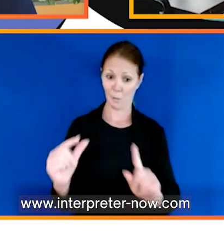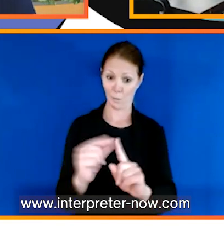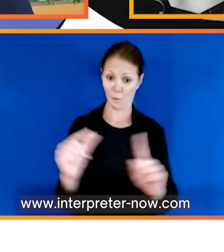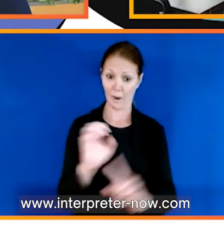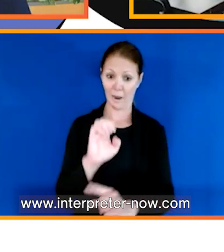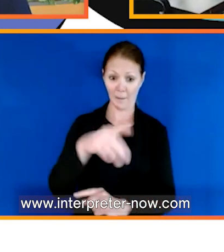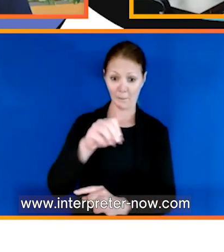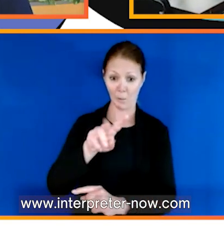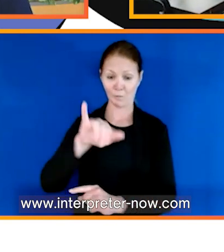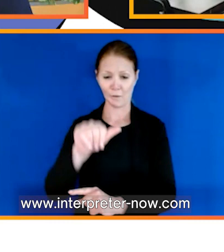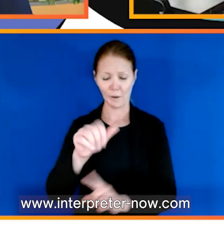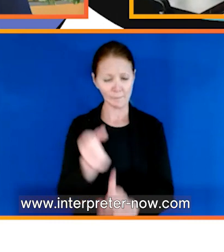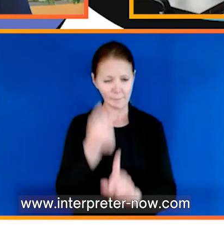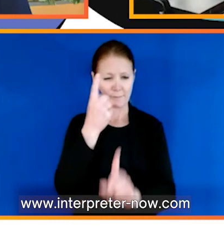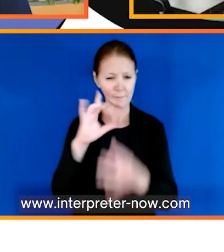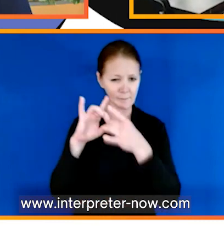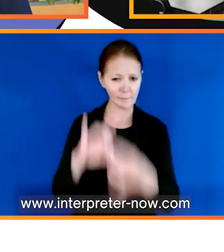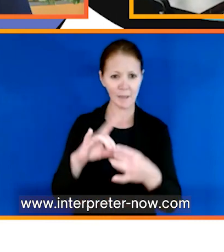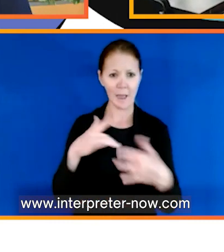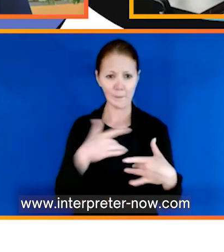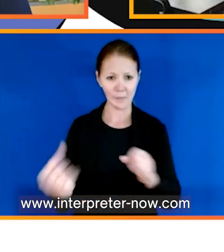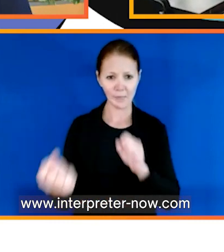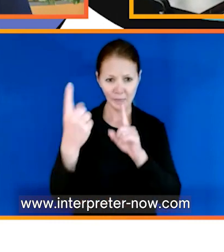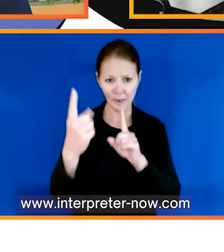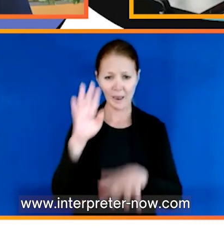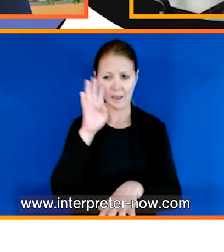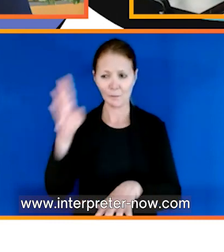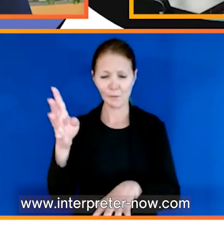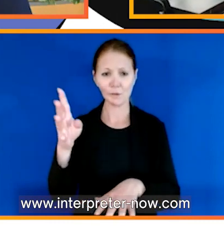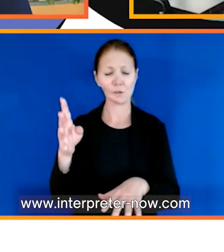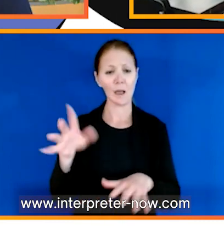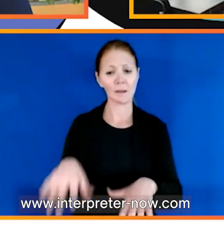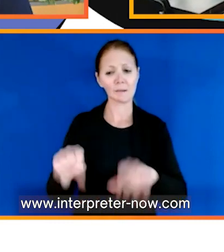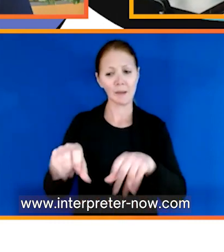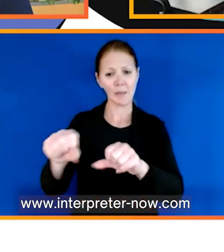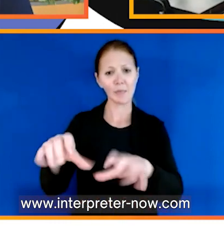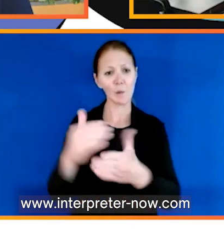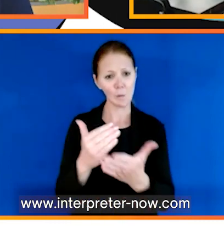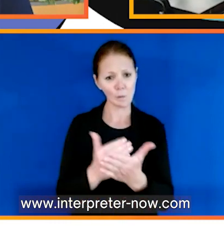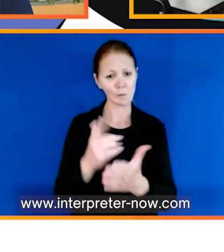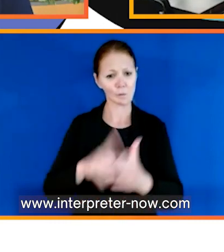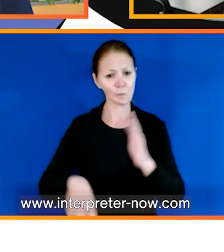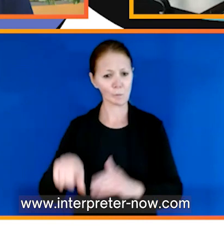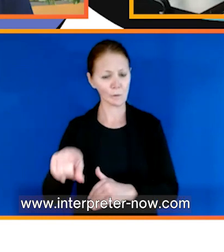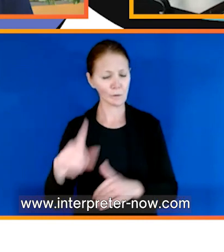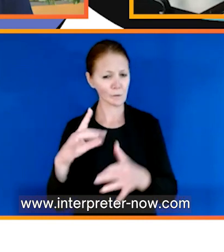Empathy, I hope humans see the word Empovia and get the empathy and get the innovation,